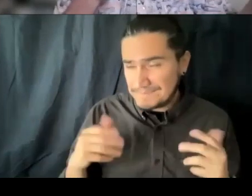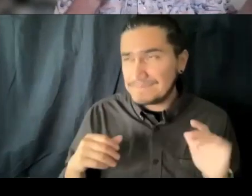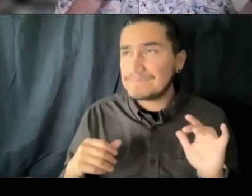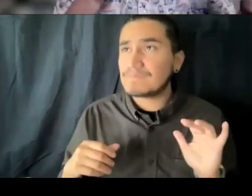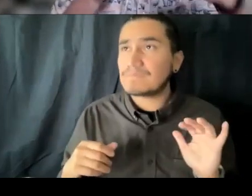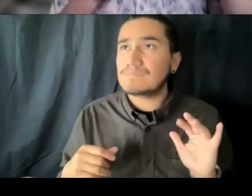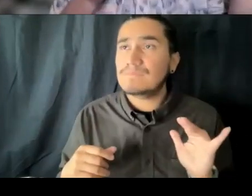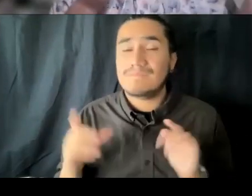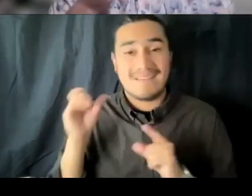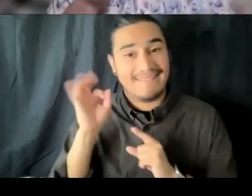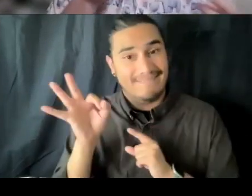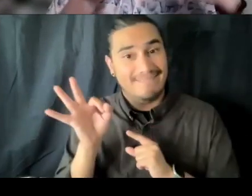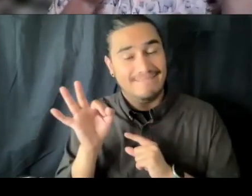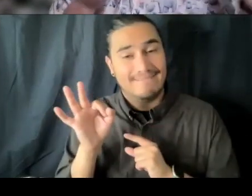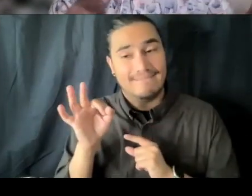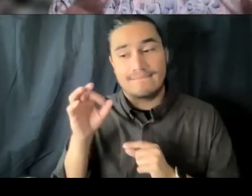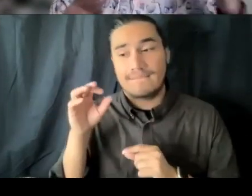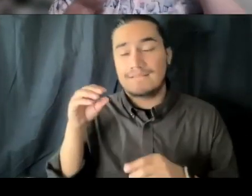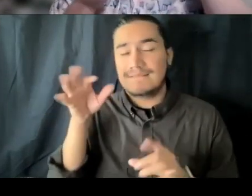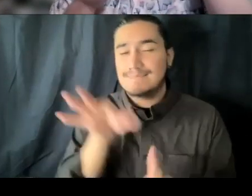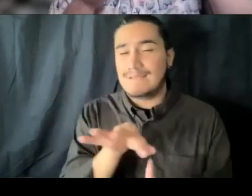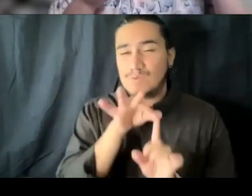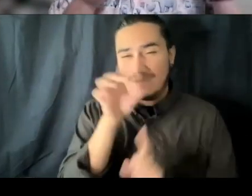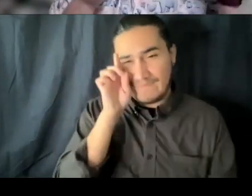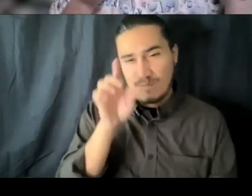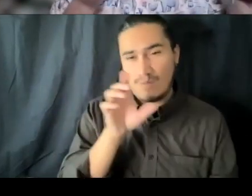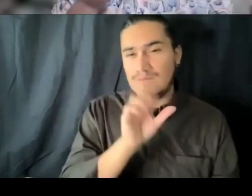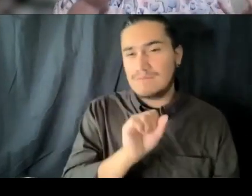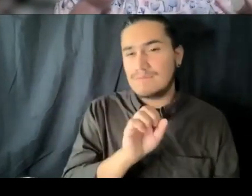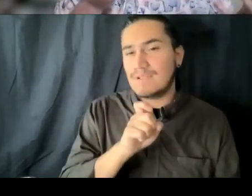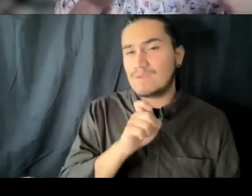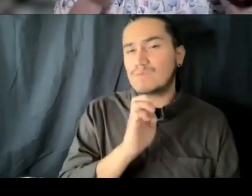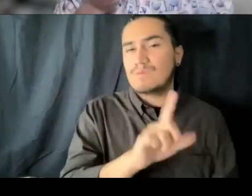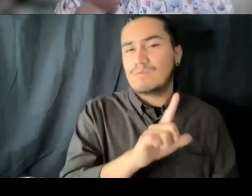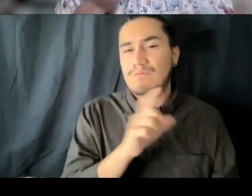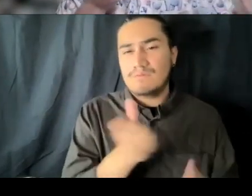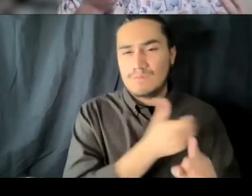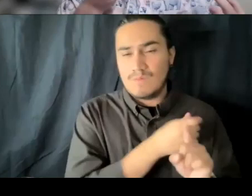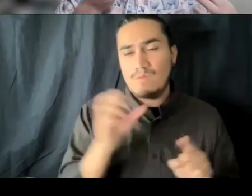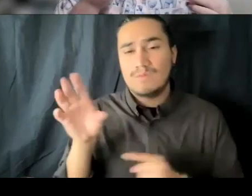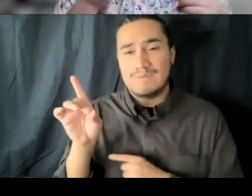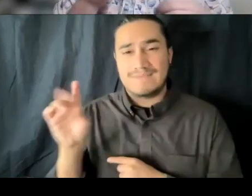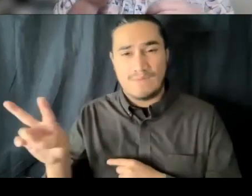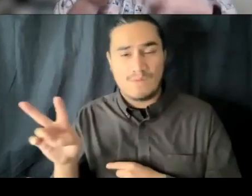if you're in the sexual assault, domestic violence field, you probably know to believe survivors.